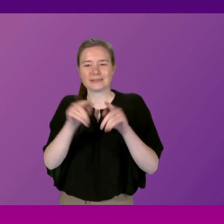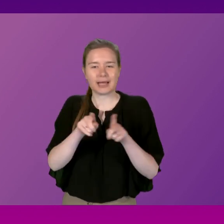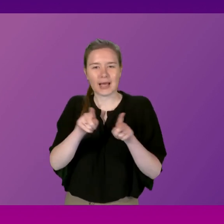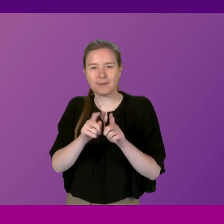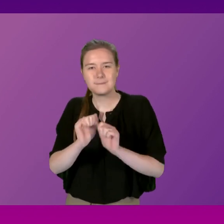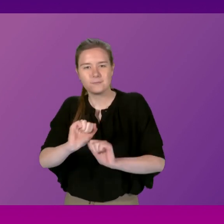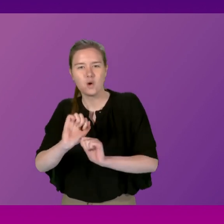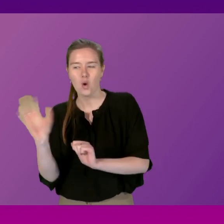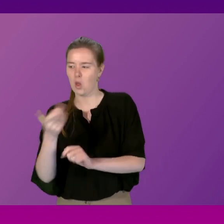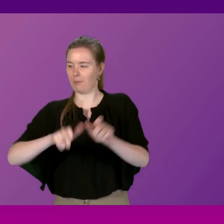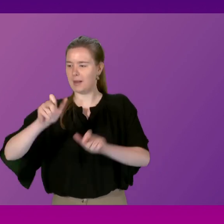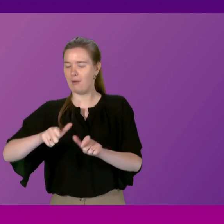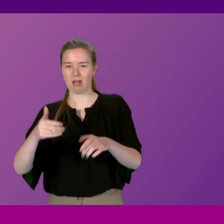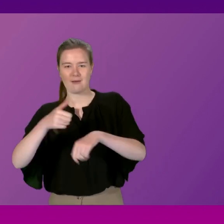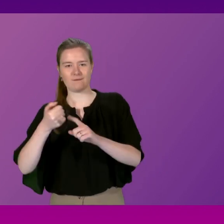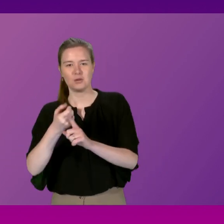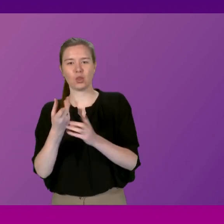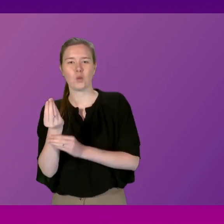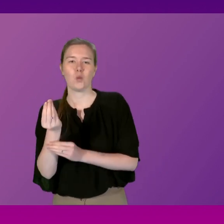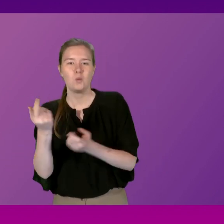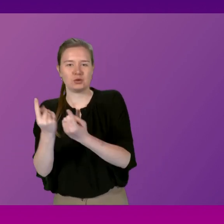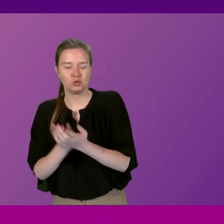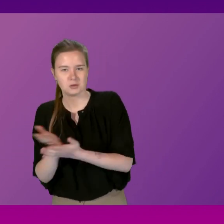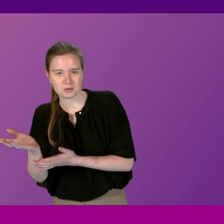by, everyone due to systemic issues.